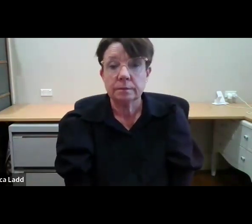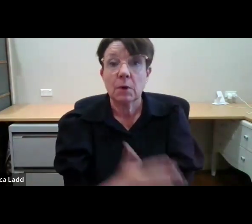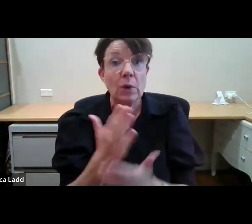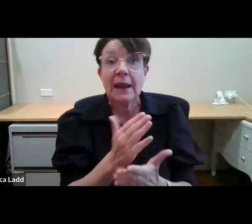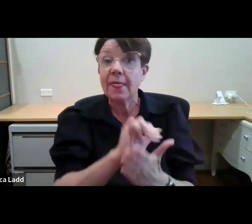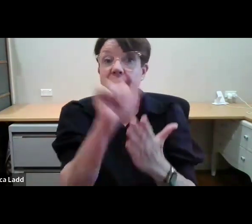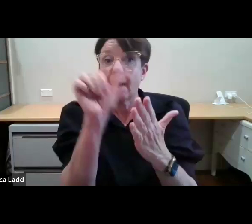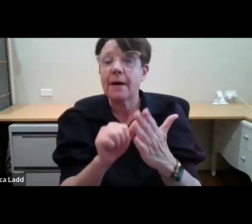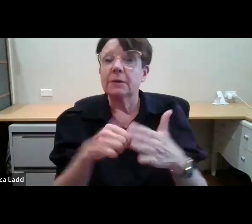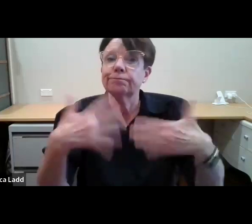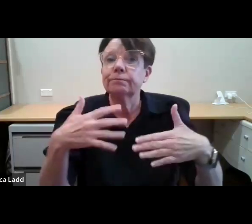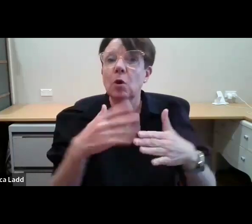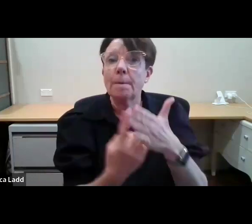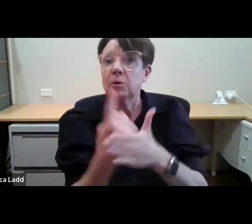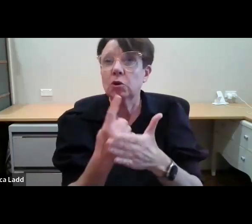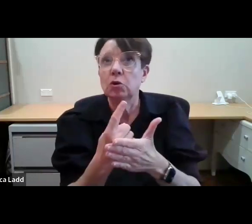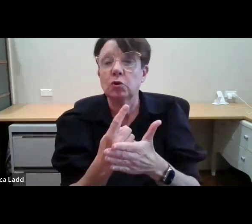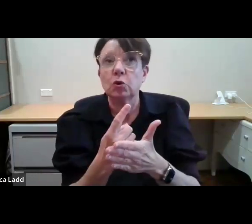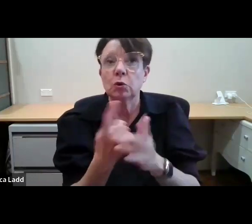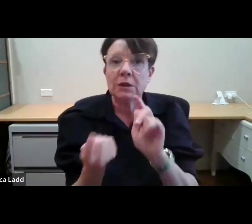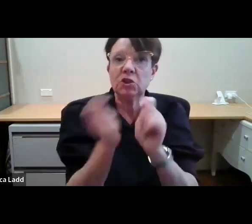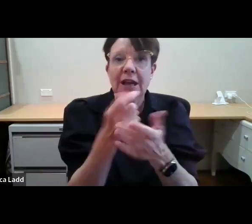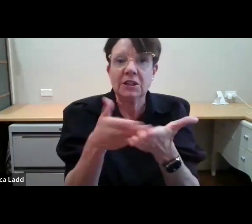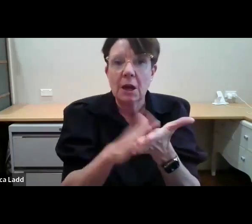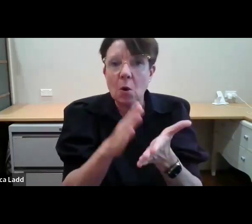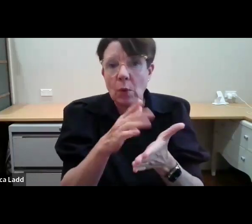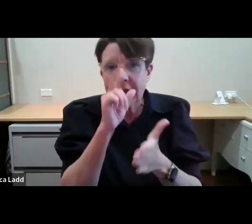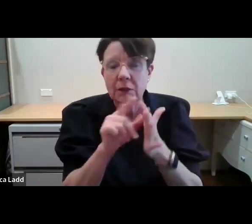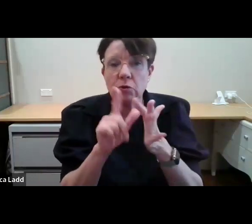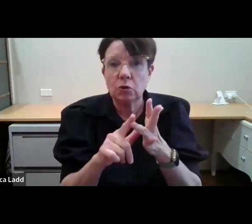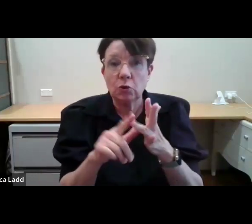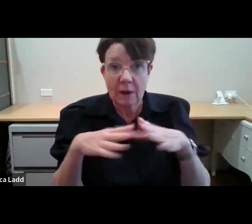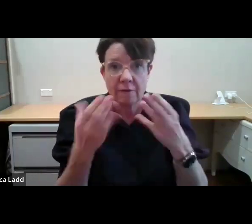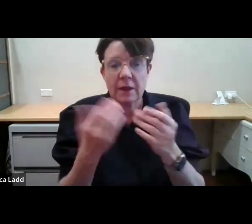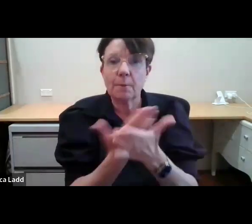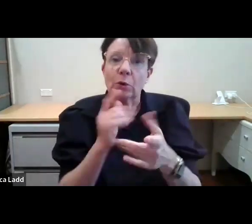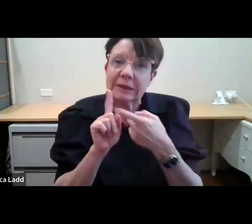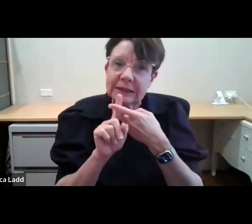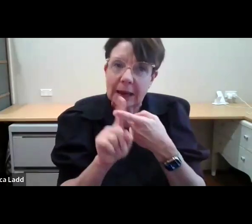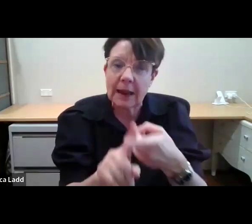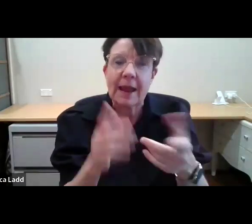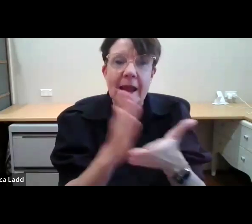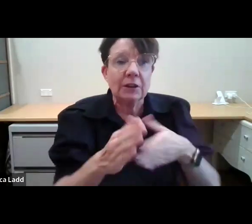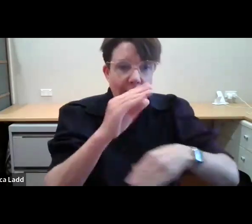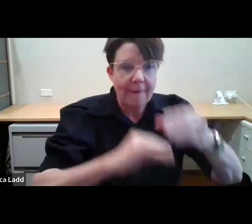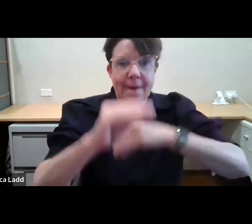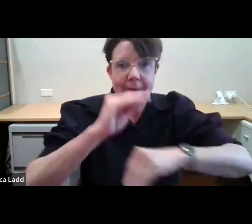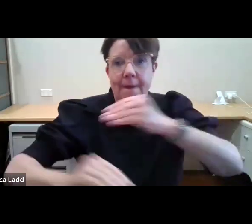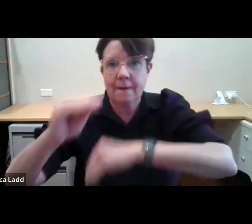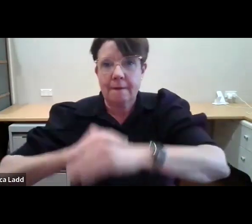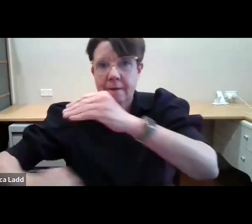at the top and I want to give a bit of a definition for you, so regenerative practices, you may have heard it,